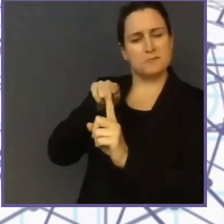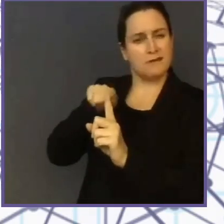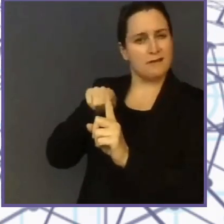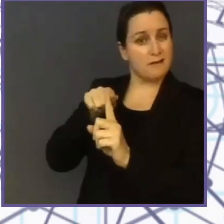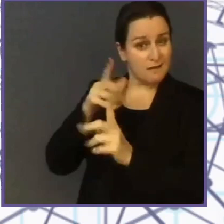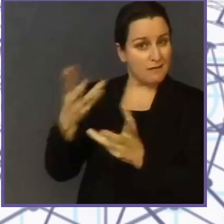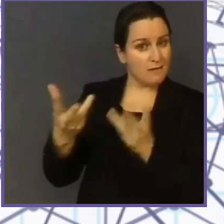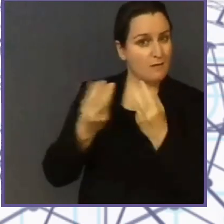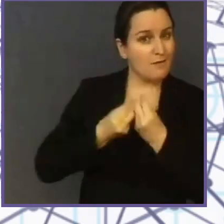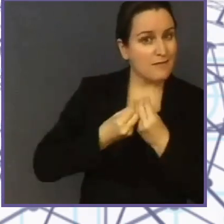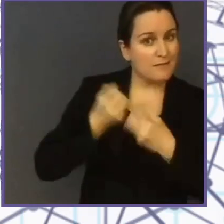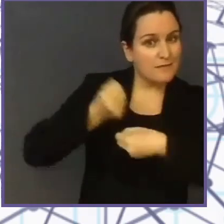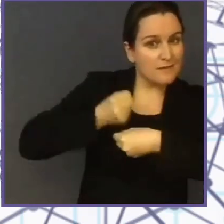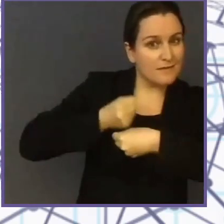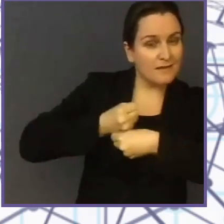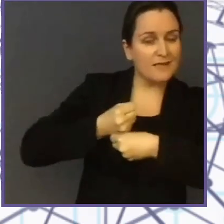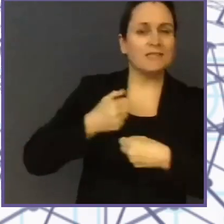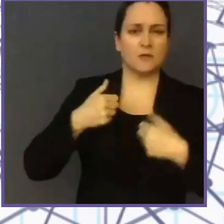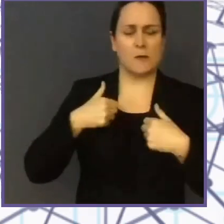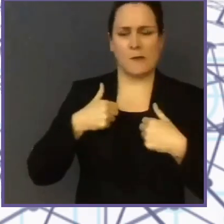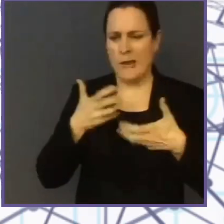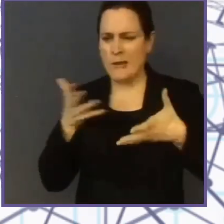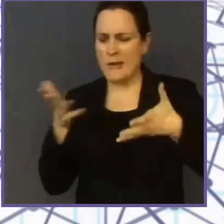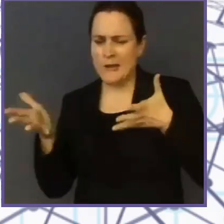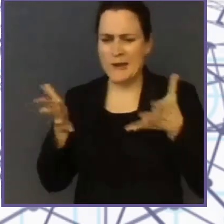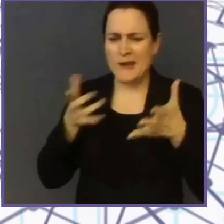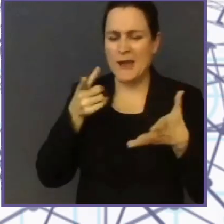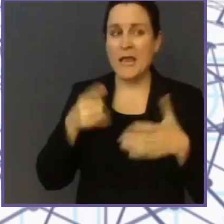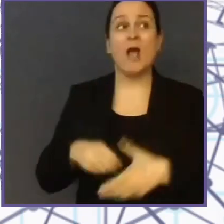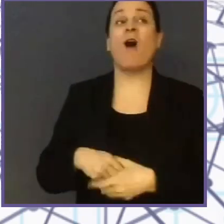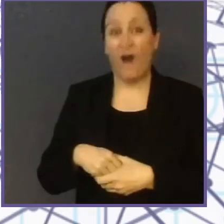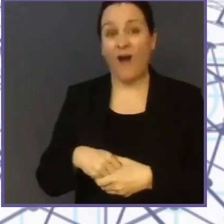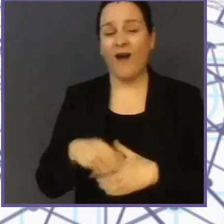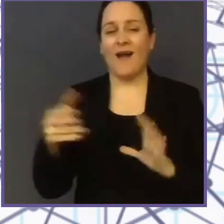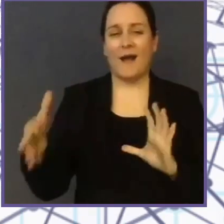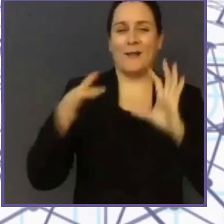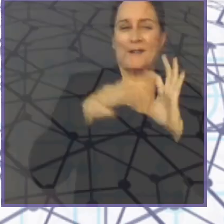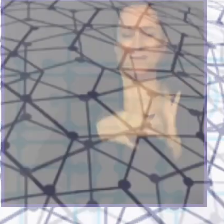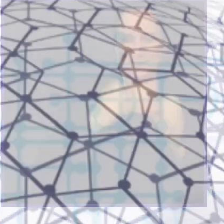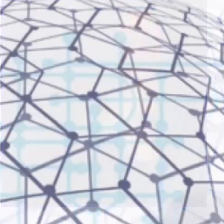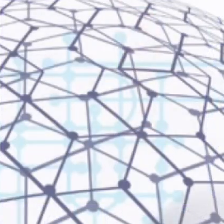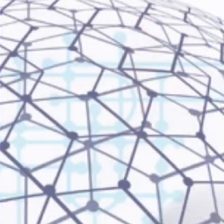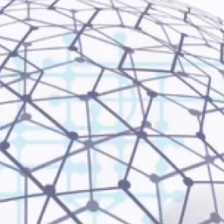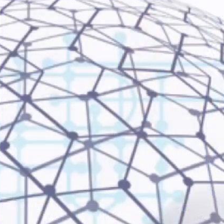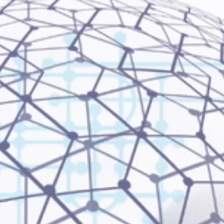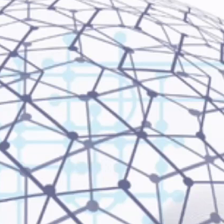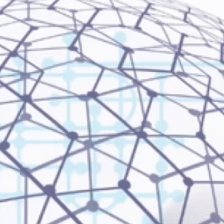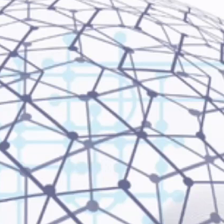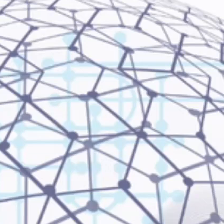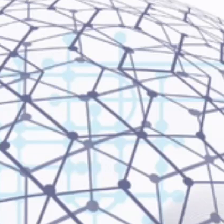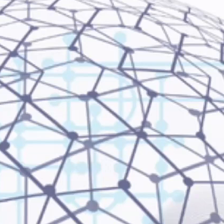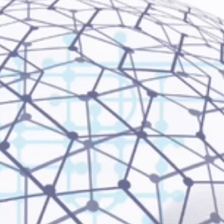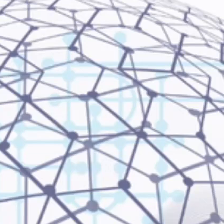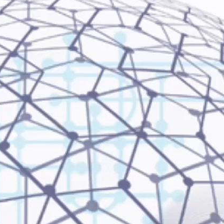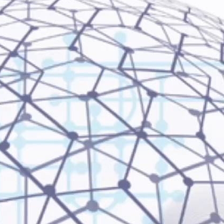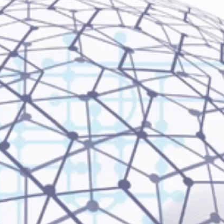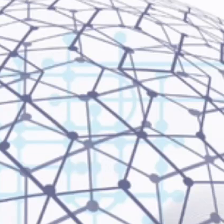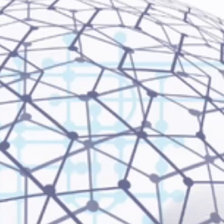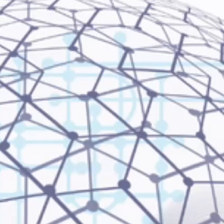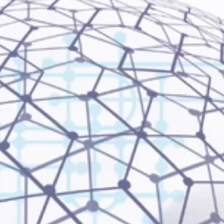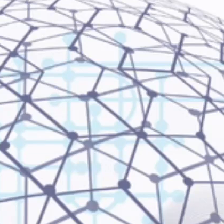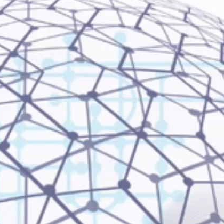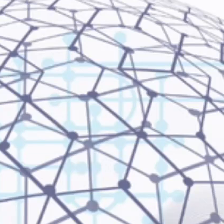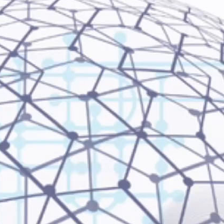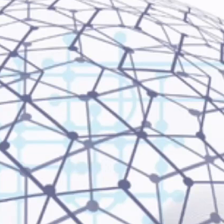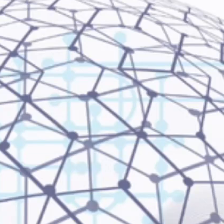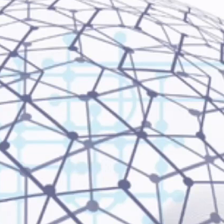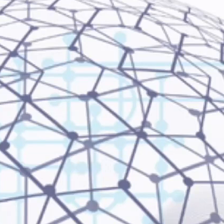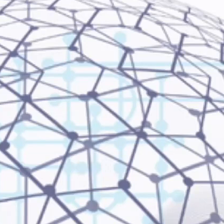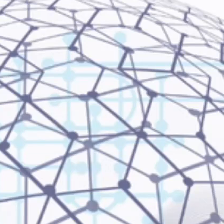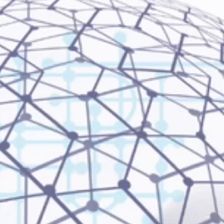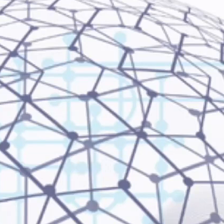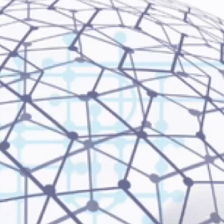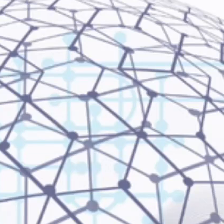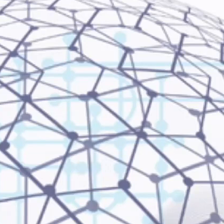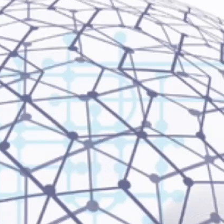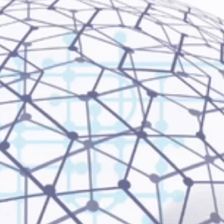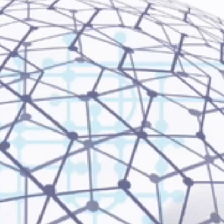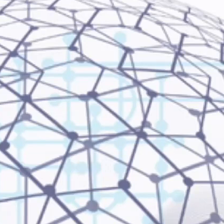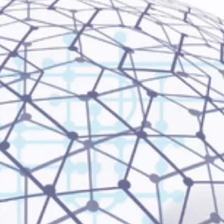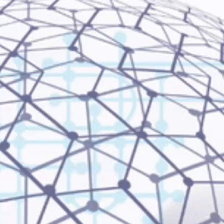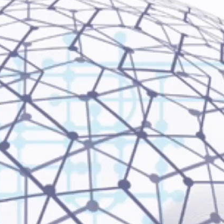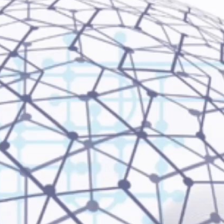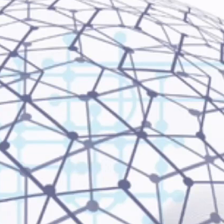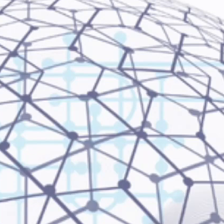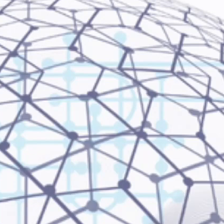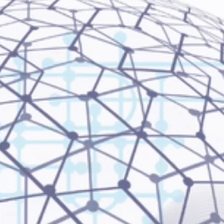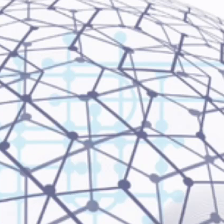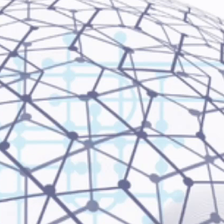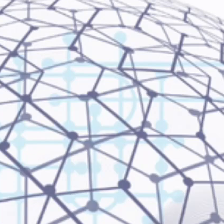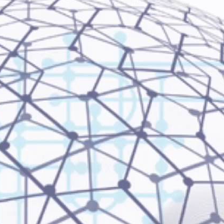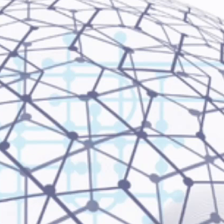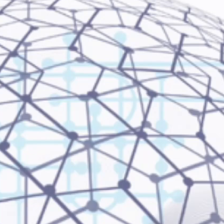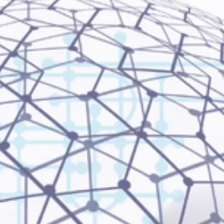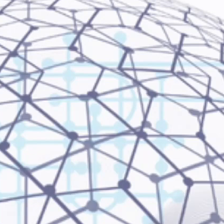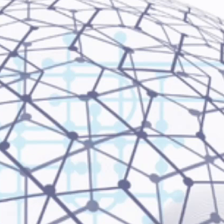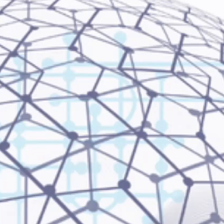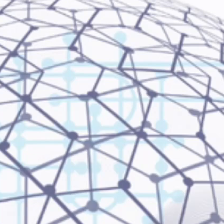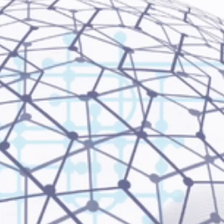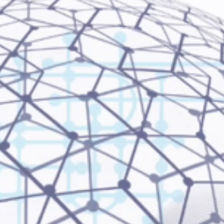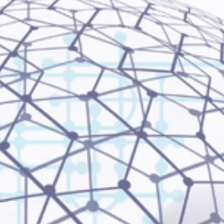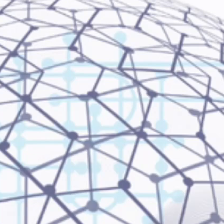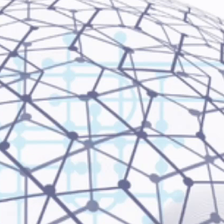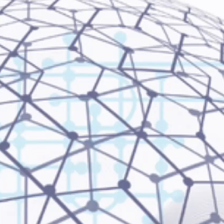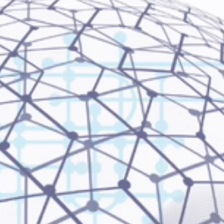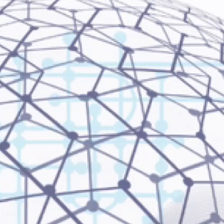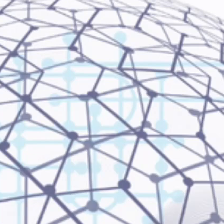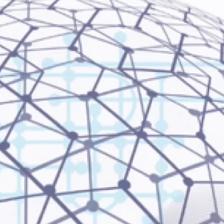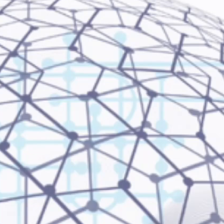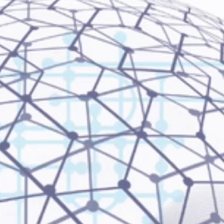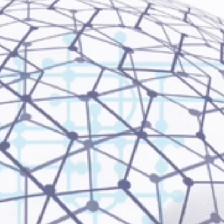I convinced him we are going to go to Derek now I believe who is in Garner for his quick